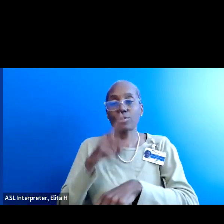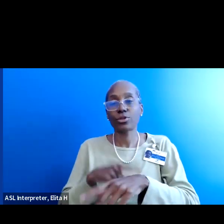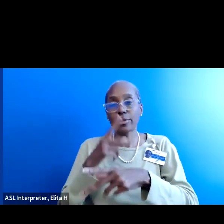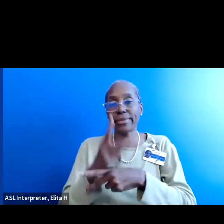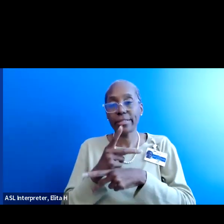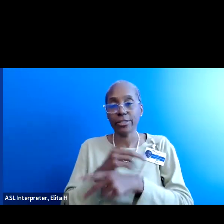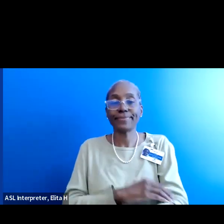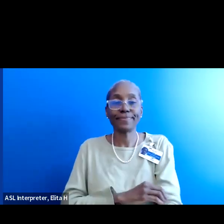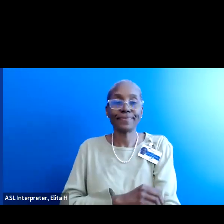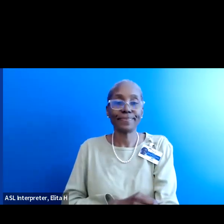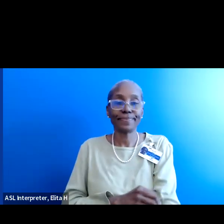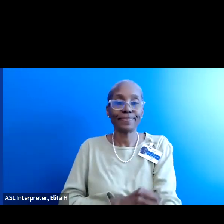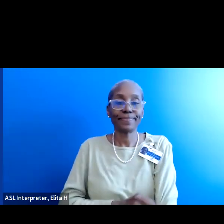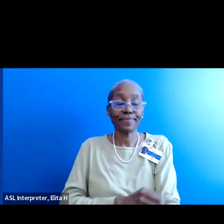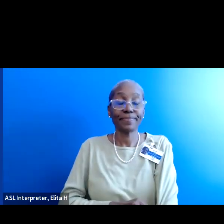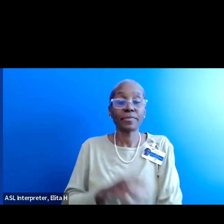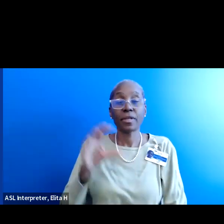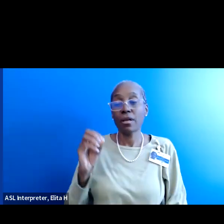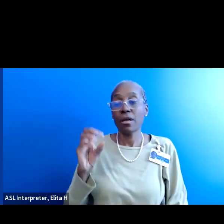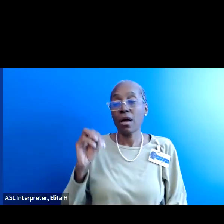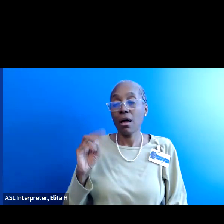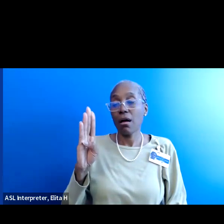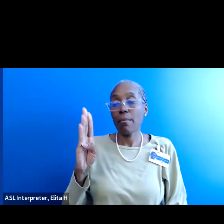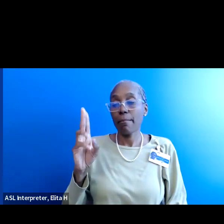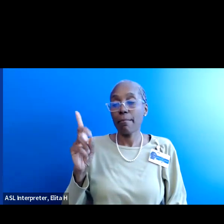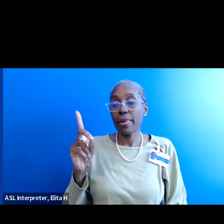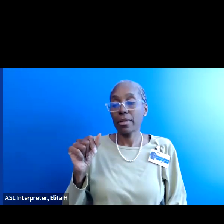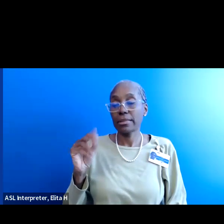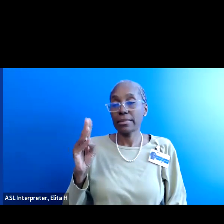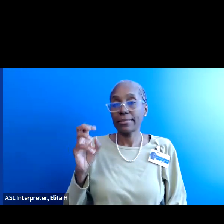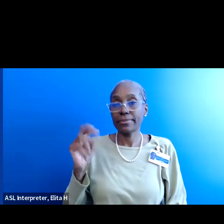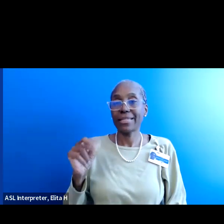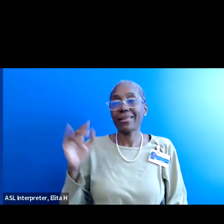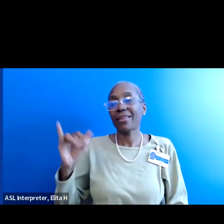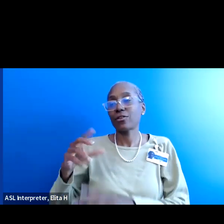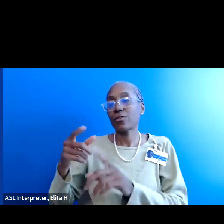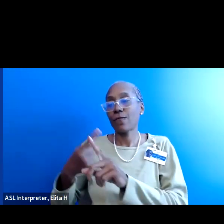Ombudsman, in short, is a Swedish word meaning agent or representative or